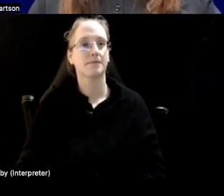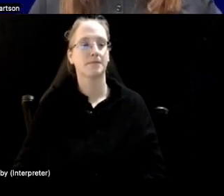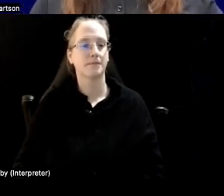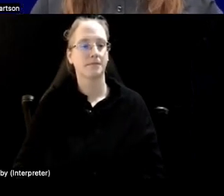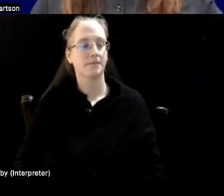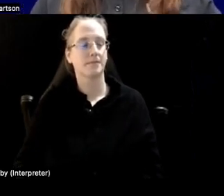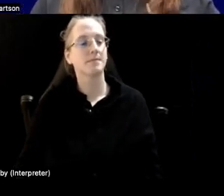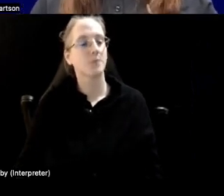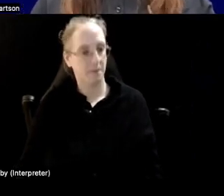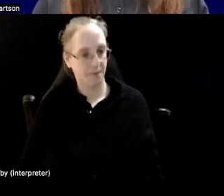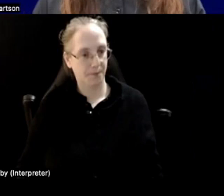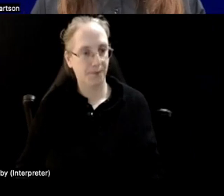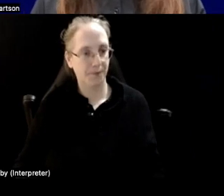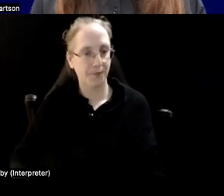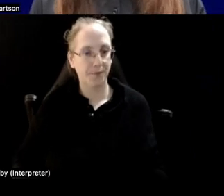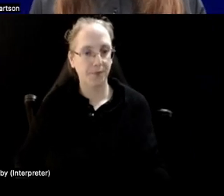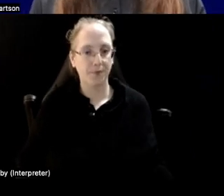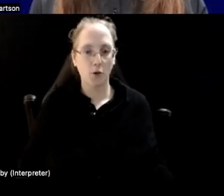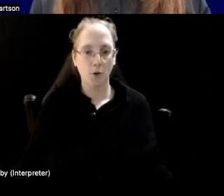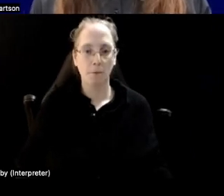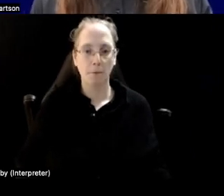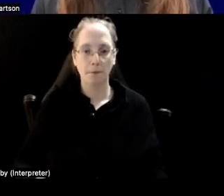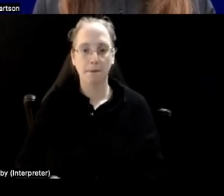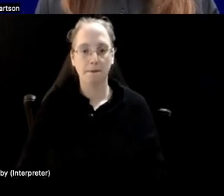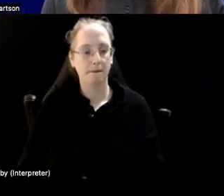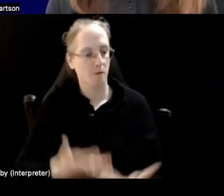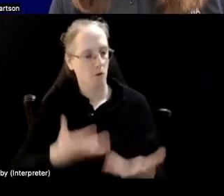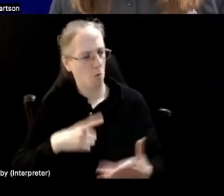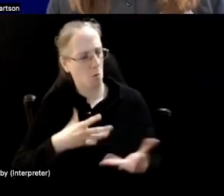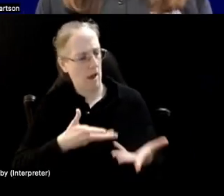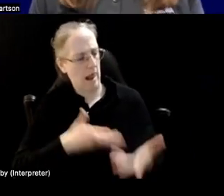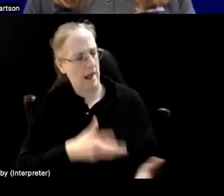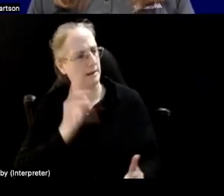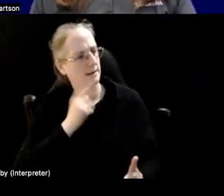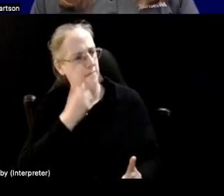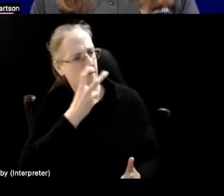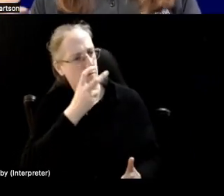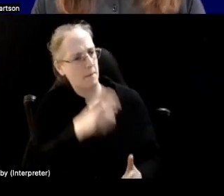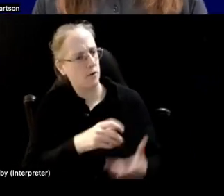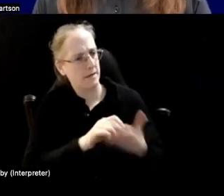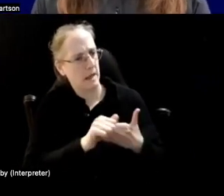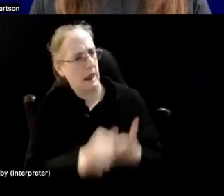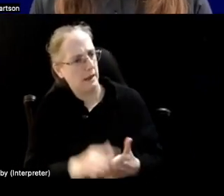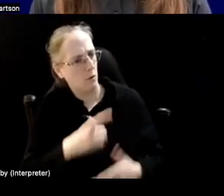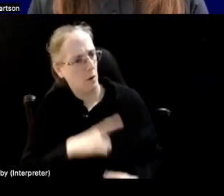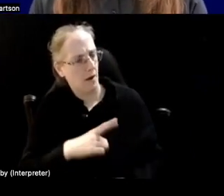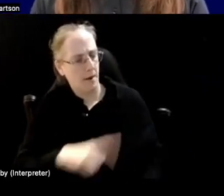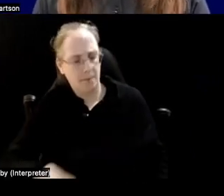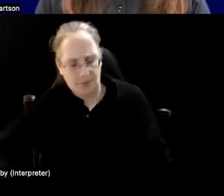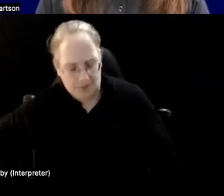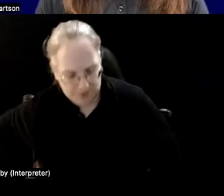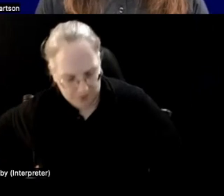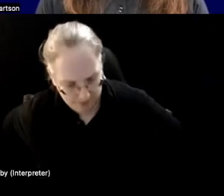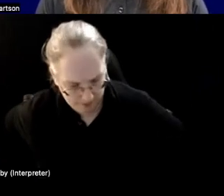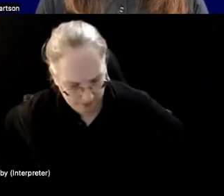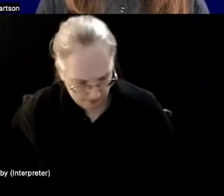Okay, so, why let the deafblind person lead? It is especially important when understanding of